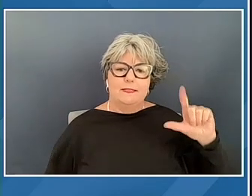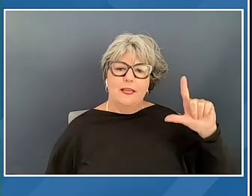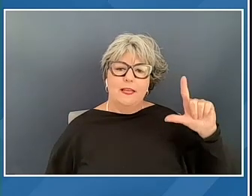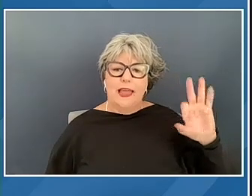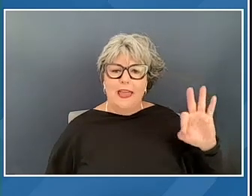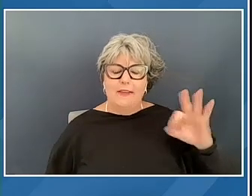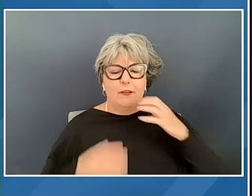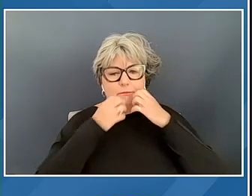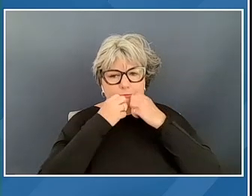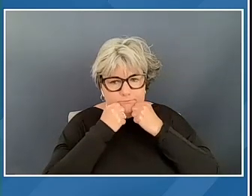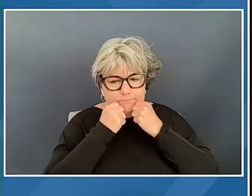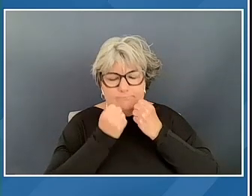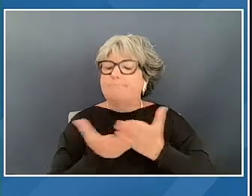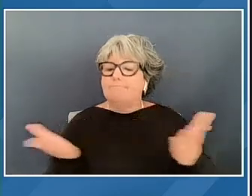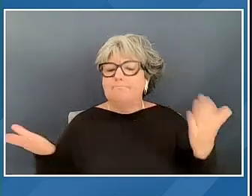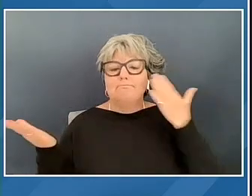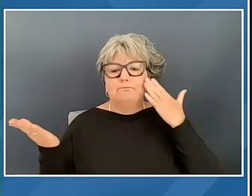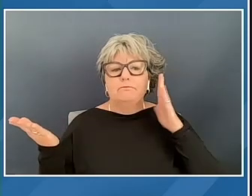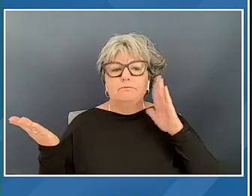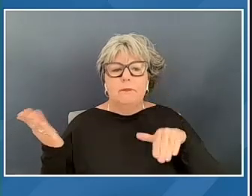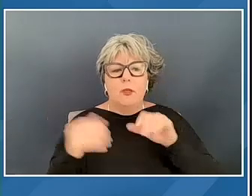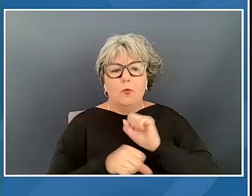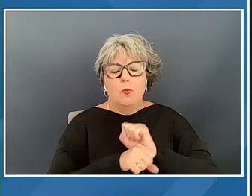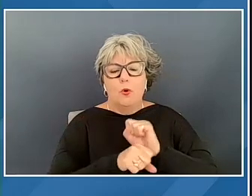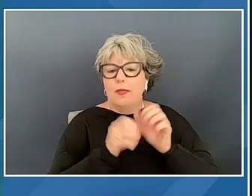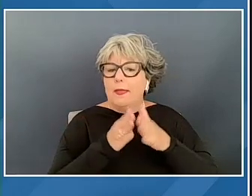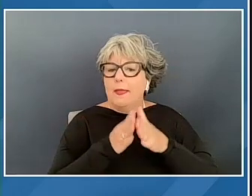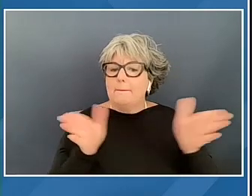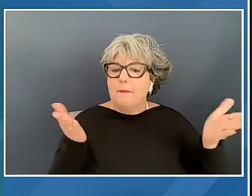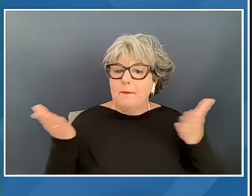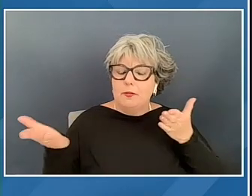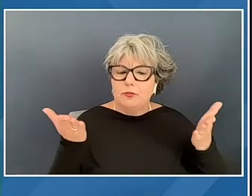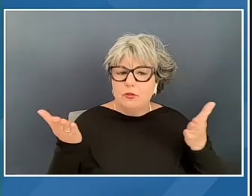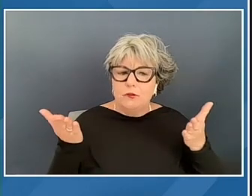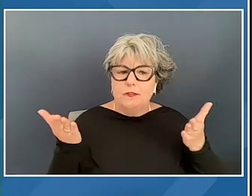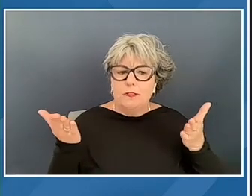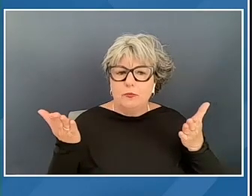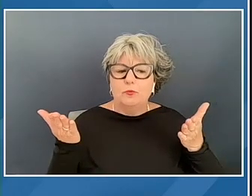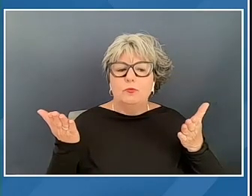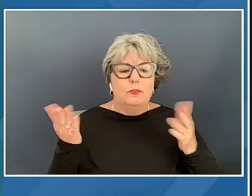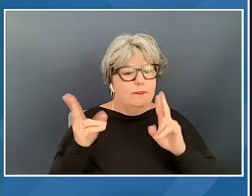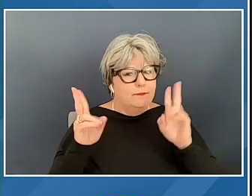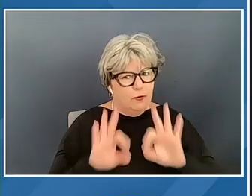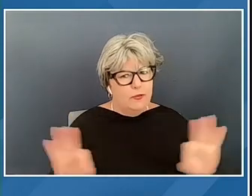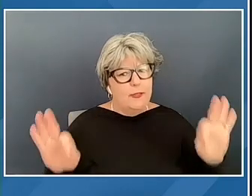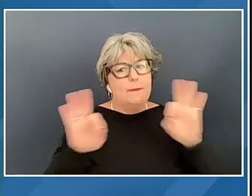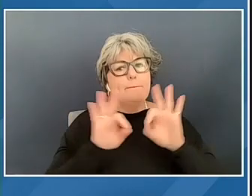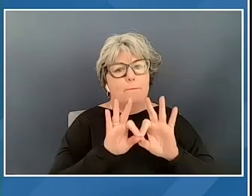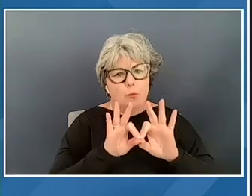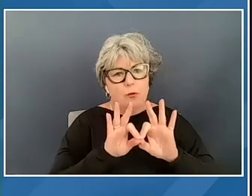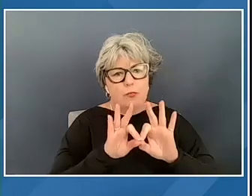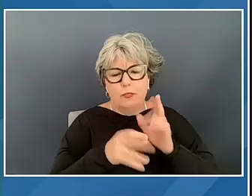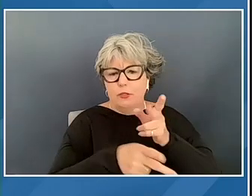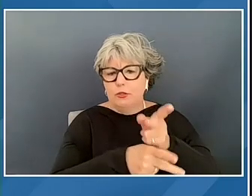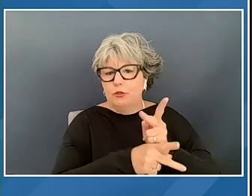And working in public service is extremely important to those borrowers. And making sure that when they fulfill